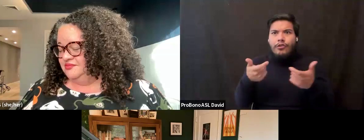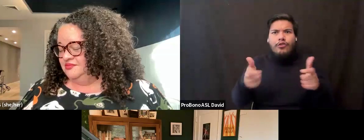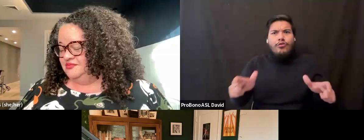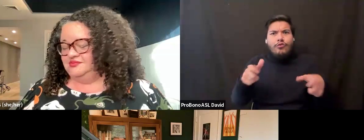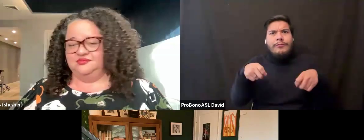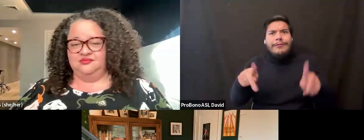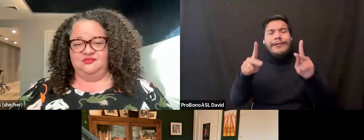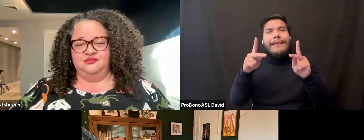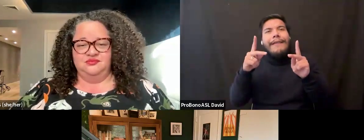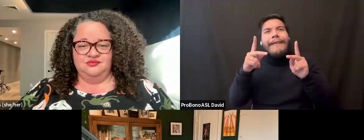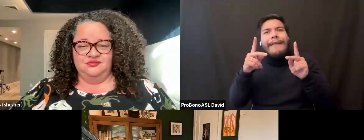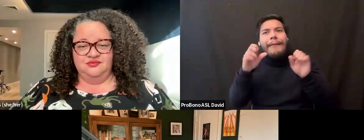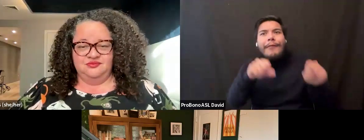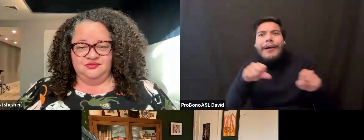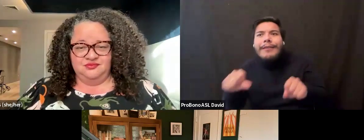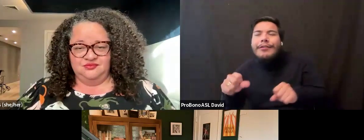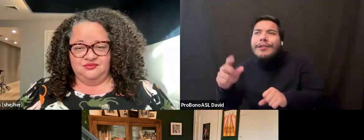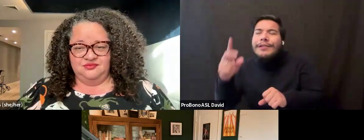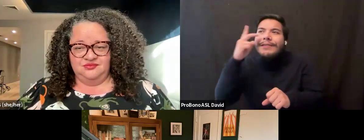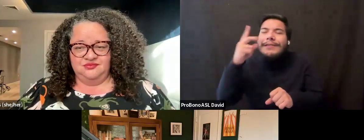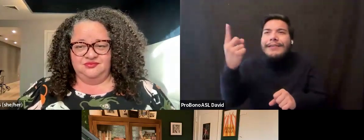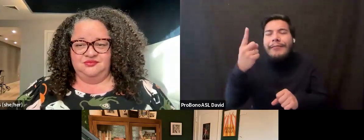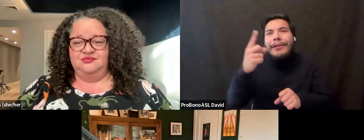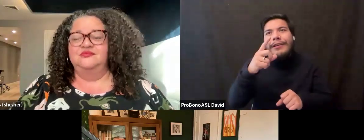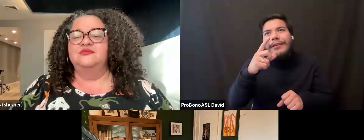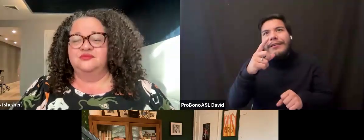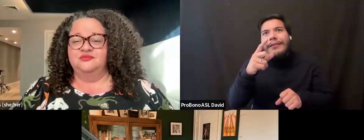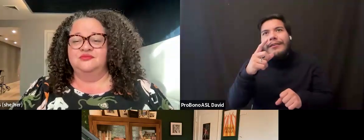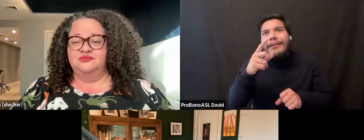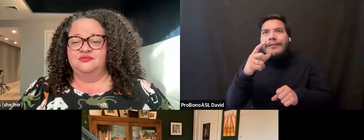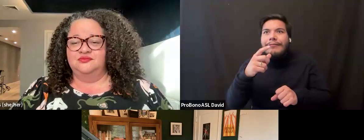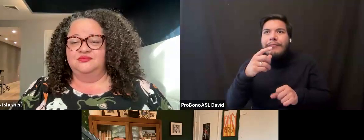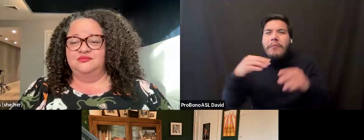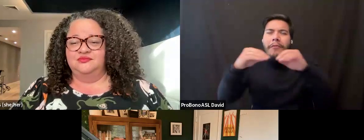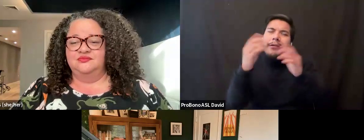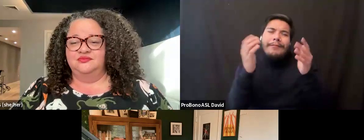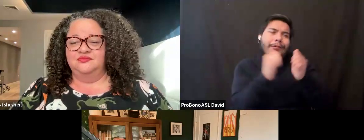something other than the three fat stories we've all become accustomed to seeing,